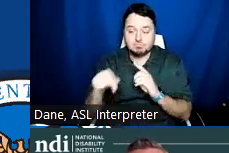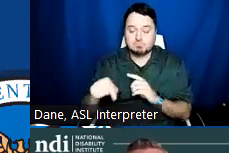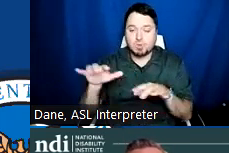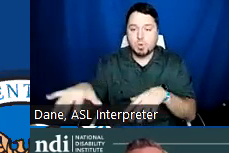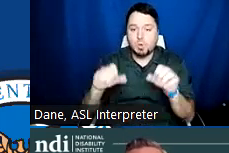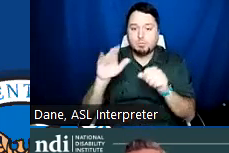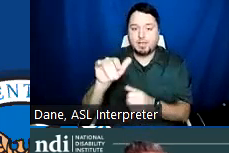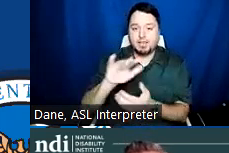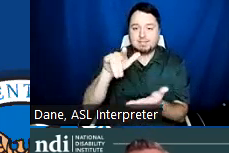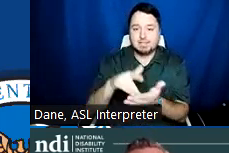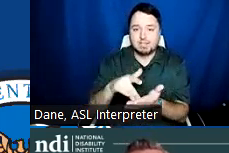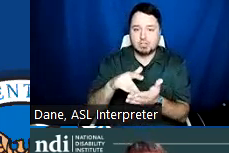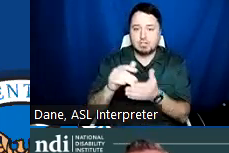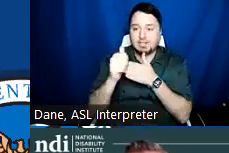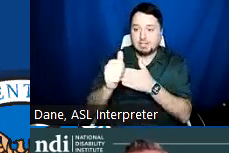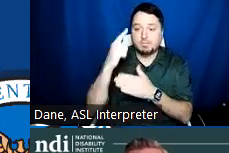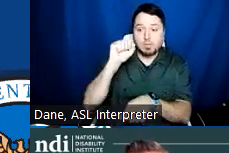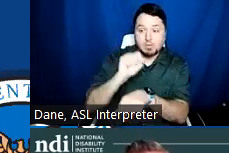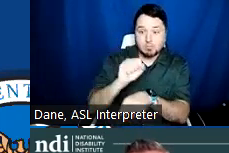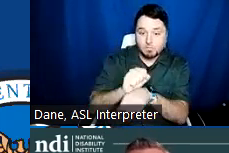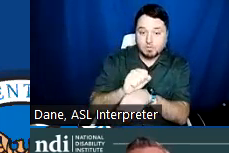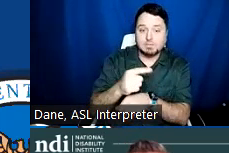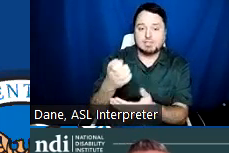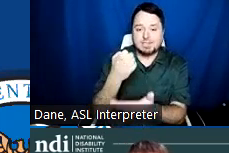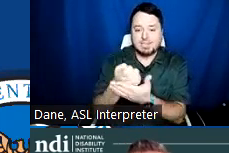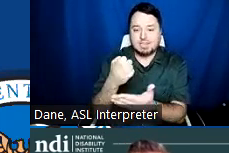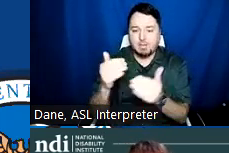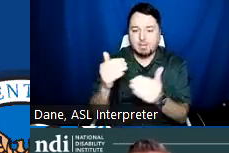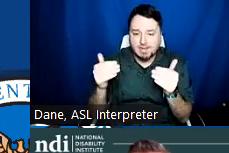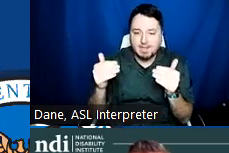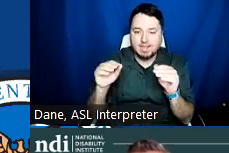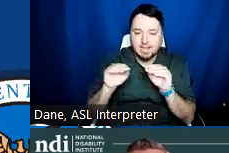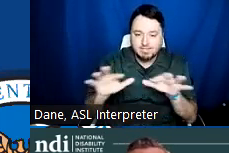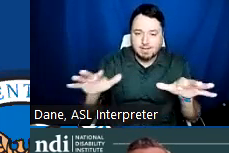on leadership for the employment and economic advancement of people with disabilities.